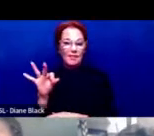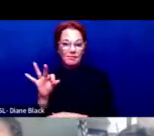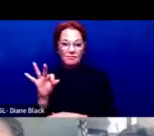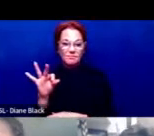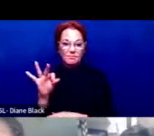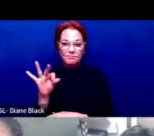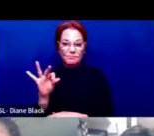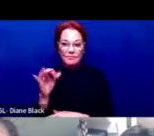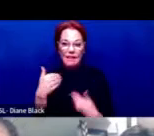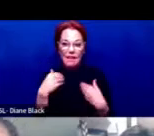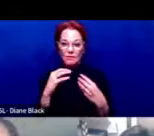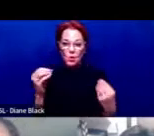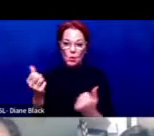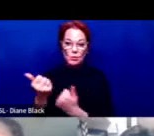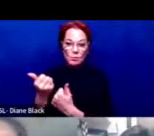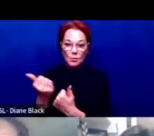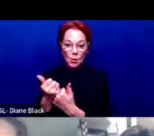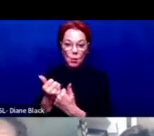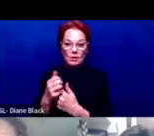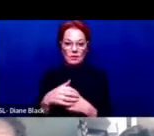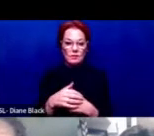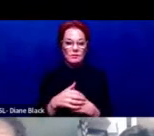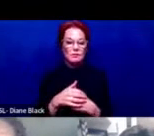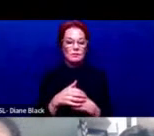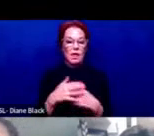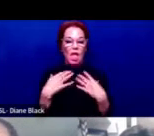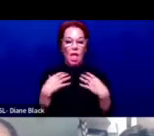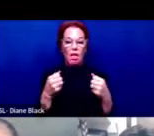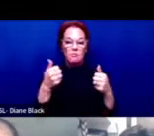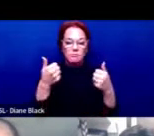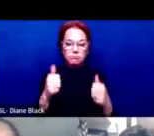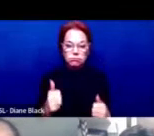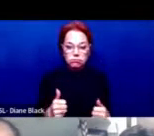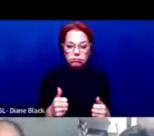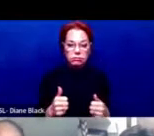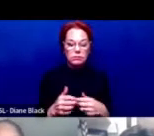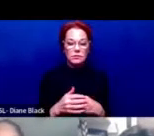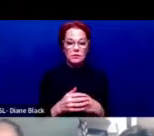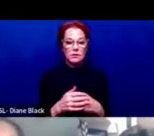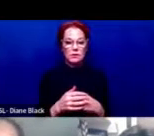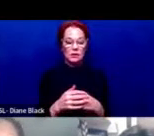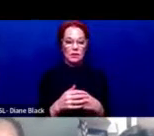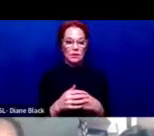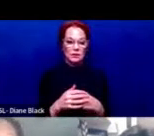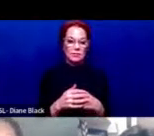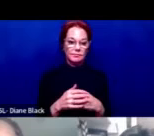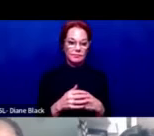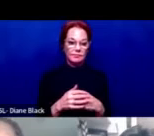support, the decline in health increase in in, you know, due to